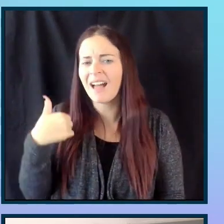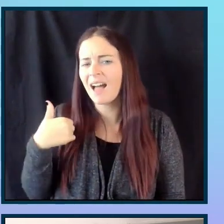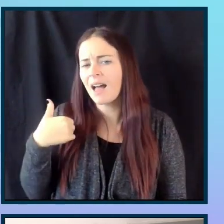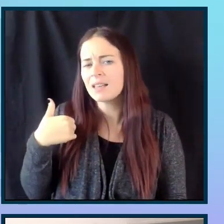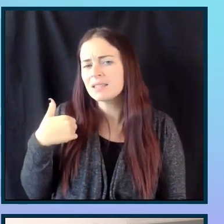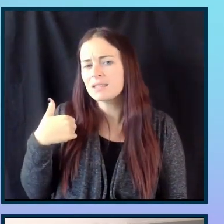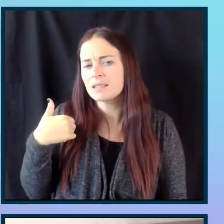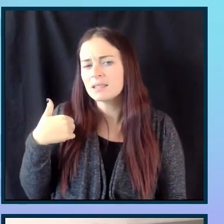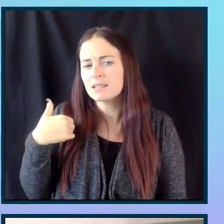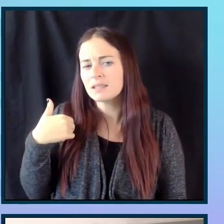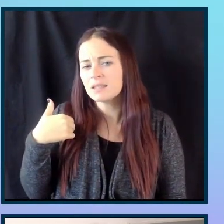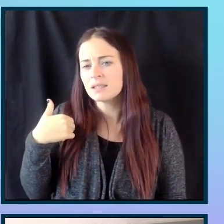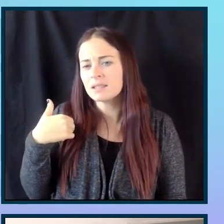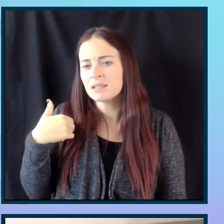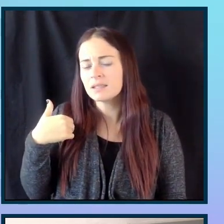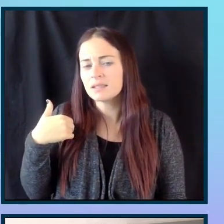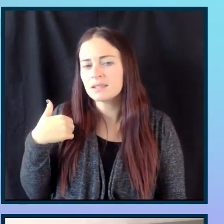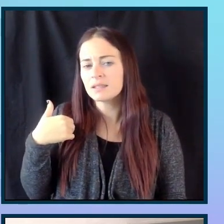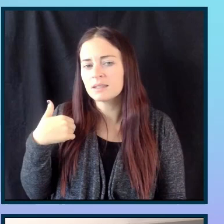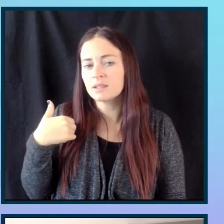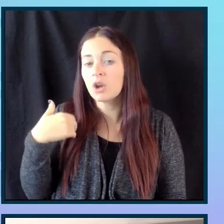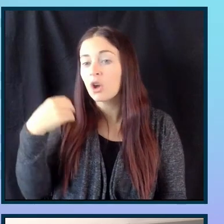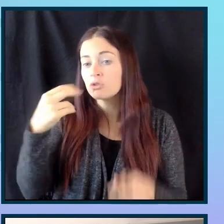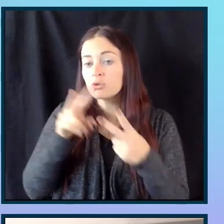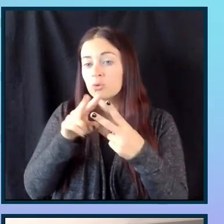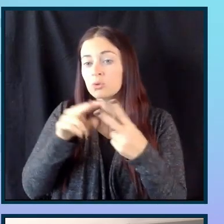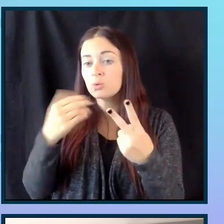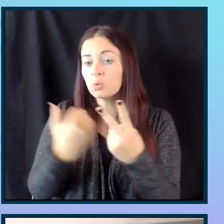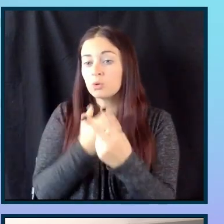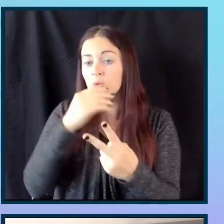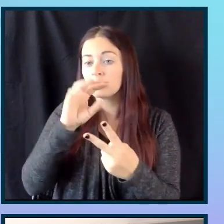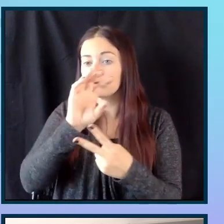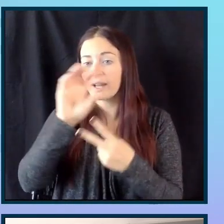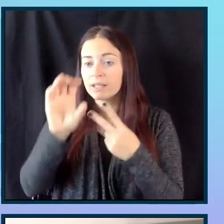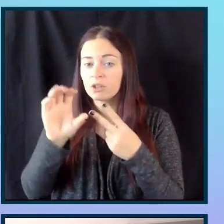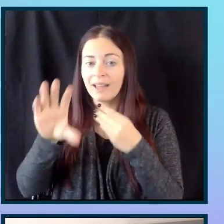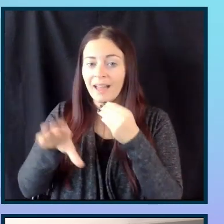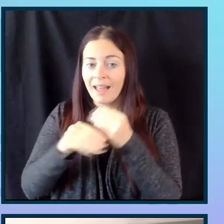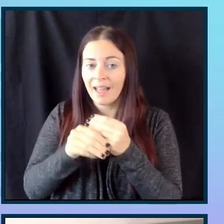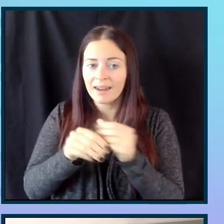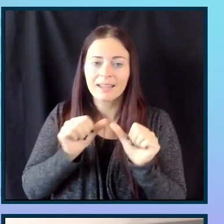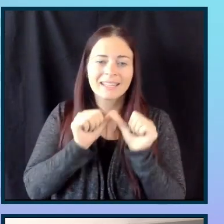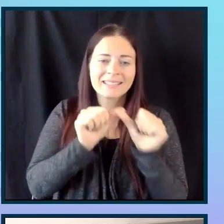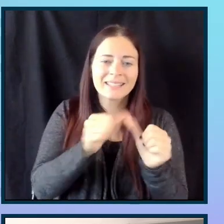had two new success criteria, Consistent Help and Visible Controls.